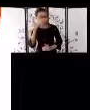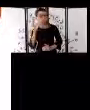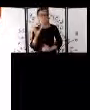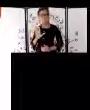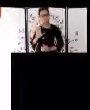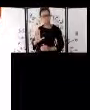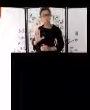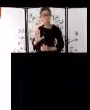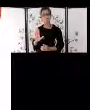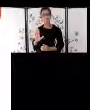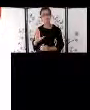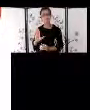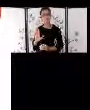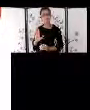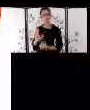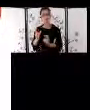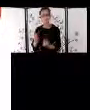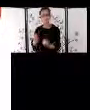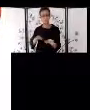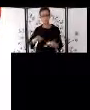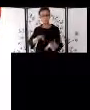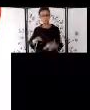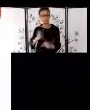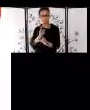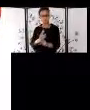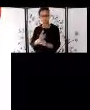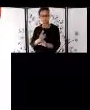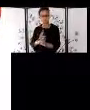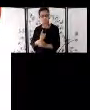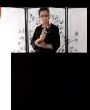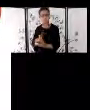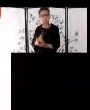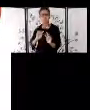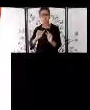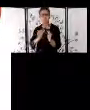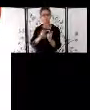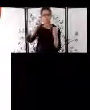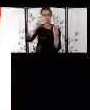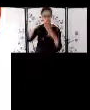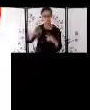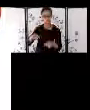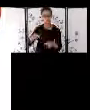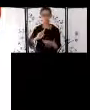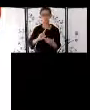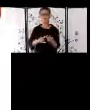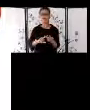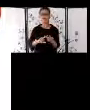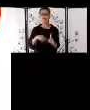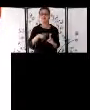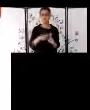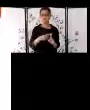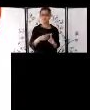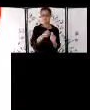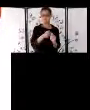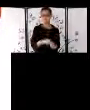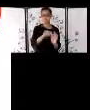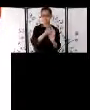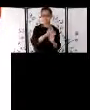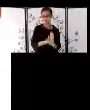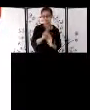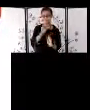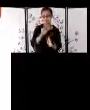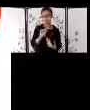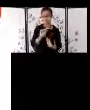Agreements that I shared earlier, as well as the process outlined in our Terms of Reference.